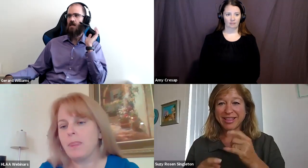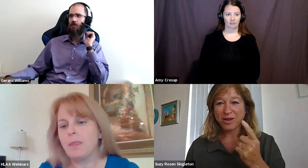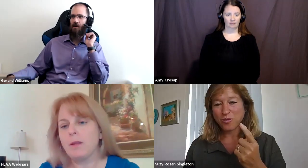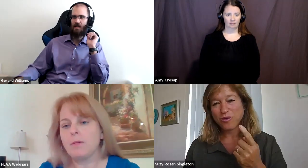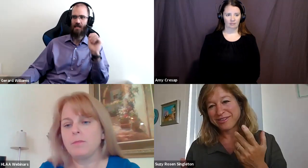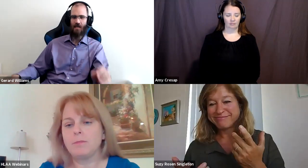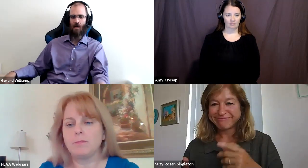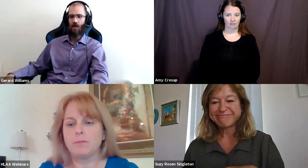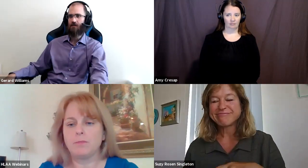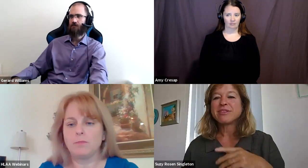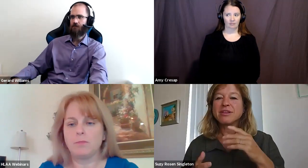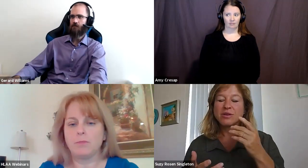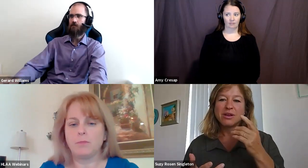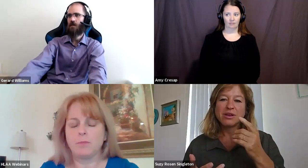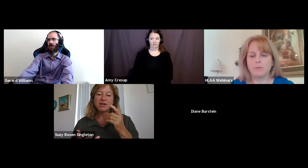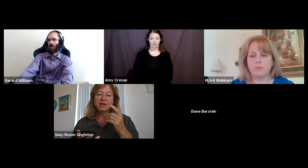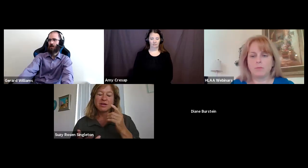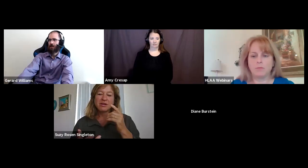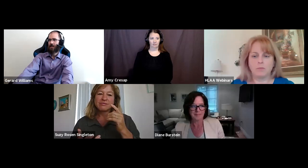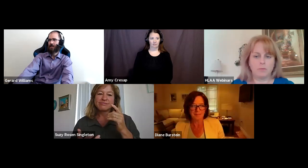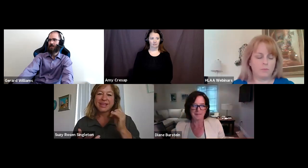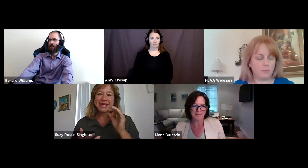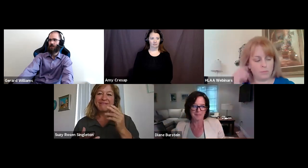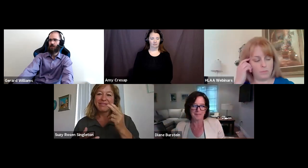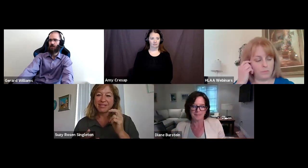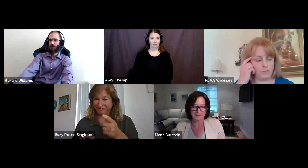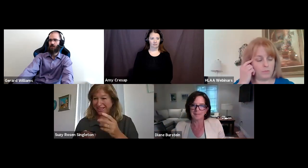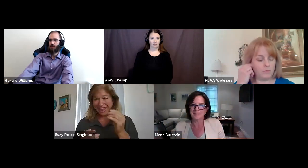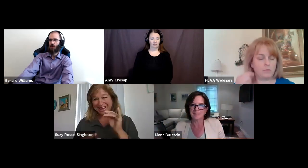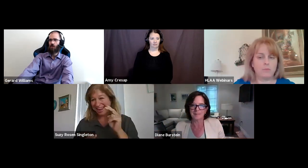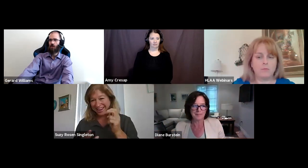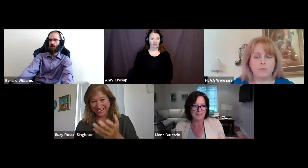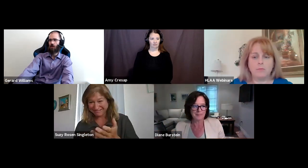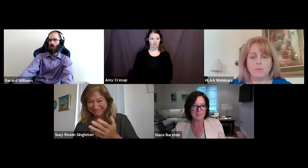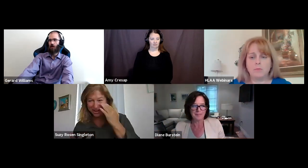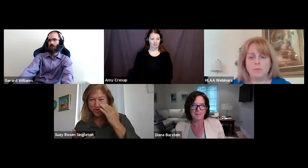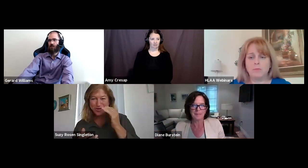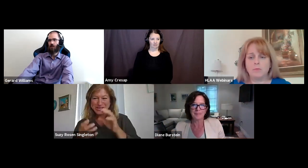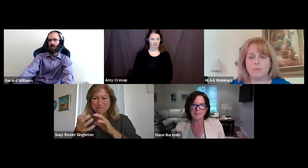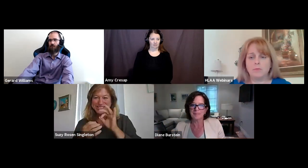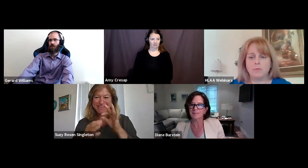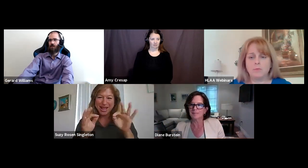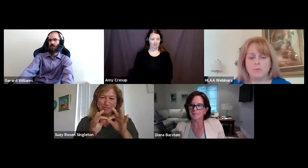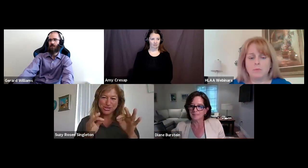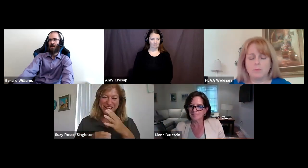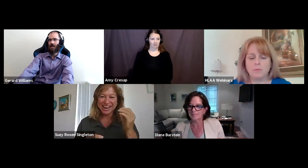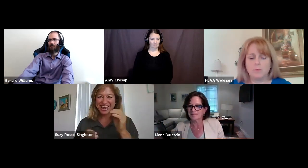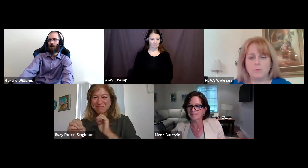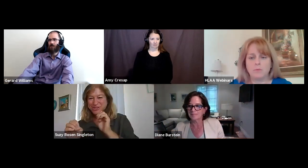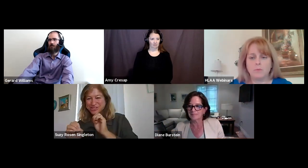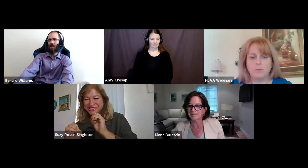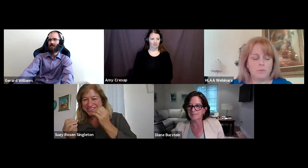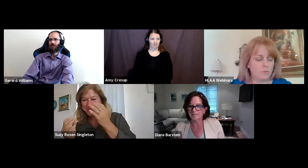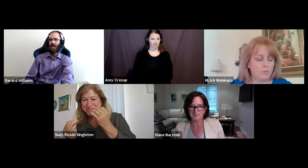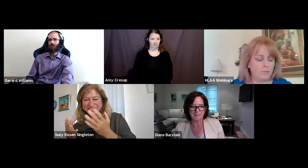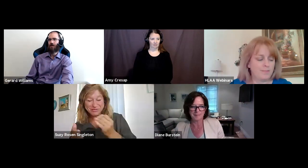I'm happy to take that one. Certainly Diane, it's a mix of captioning